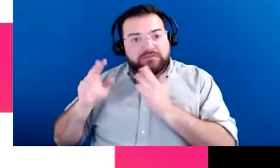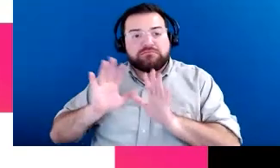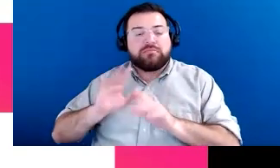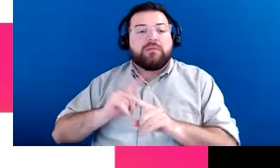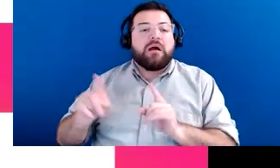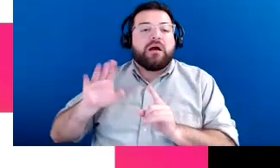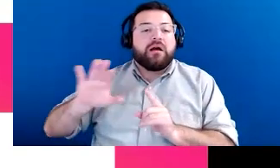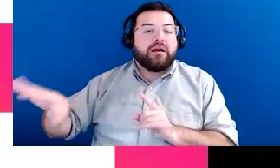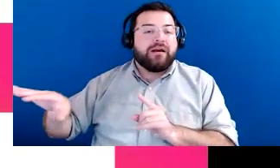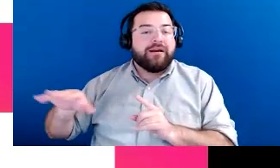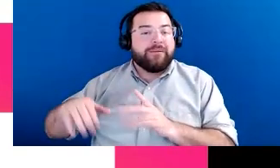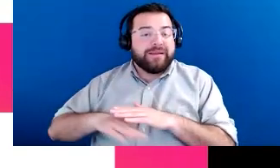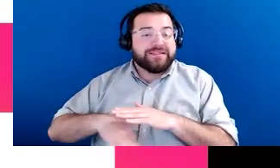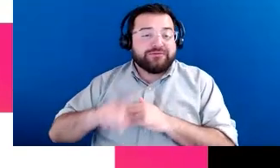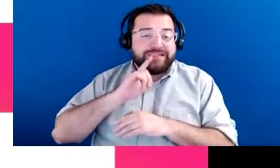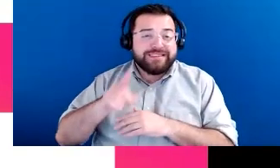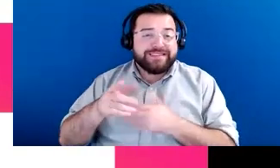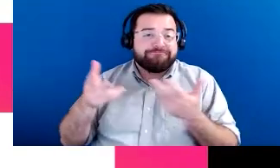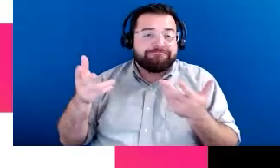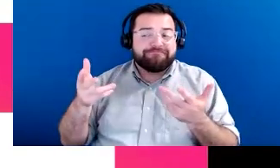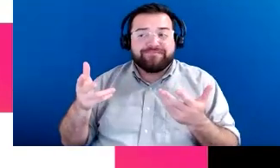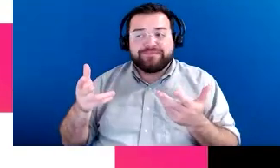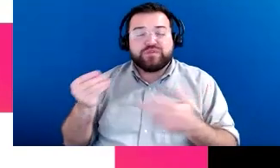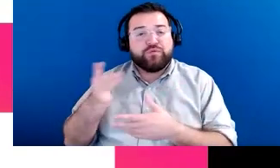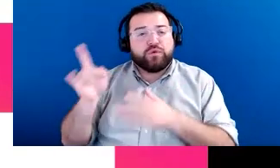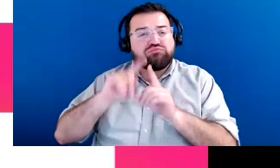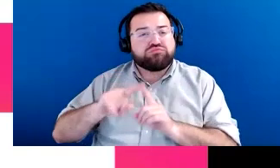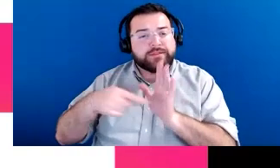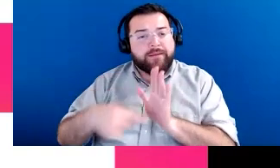you know, basically there are some, you know, a couple different examples with some different tones.